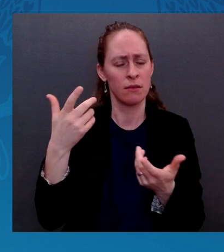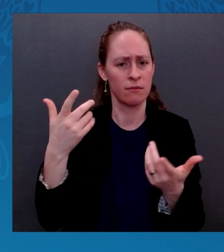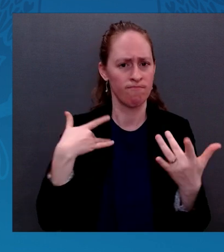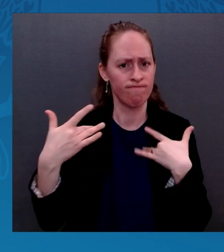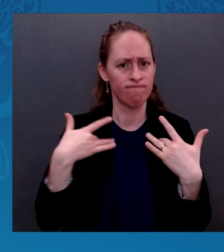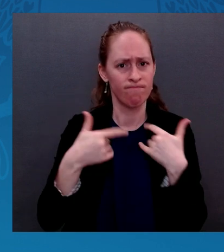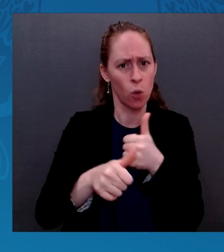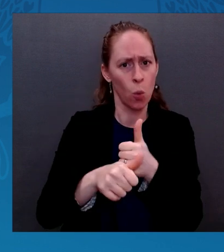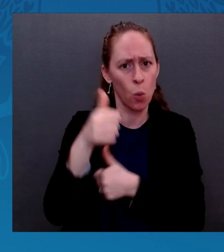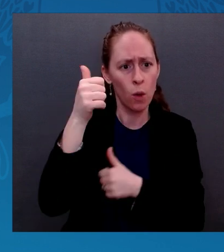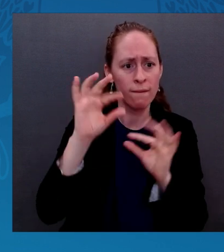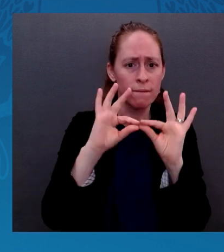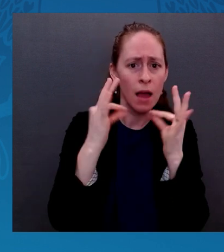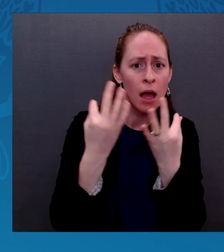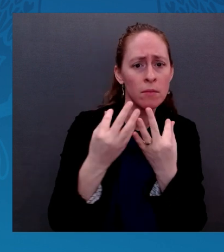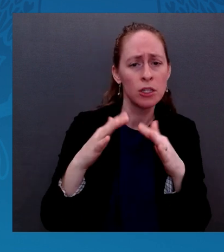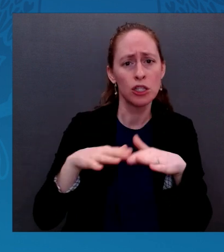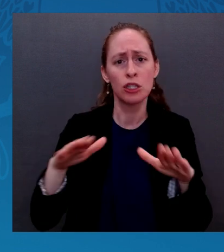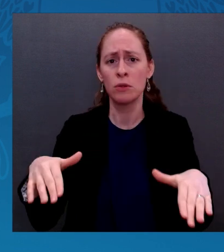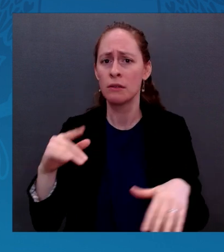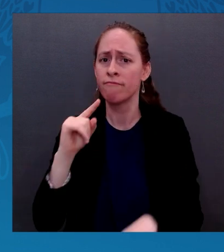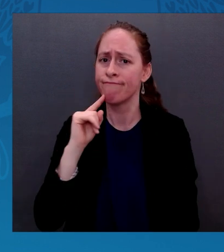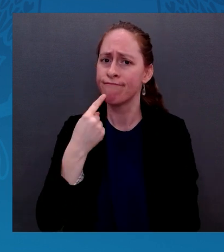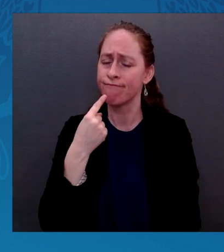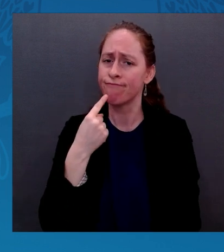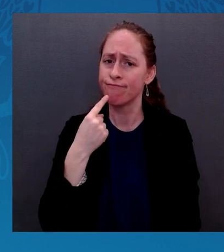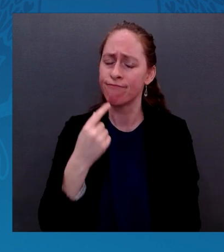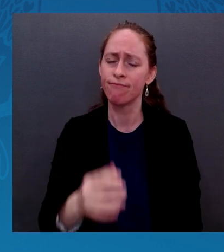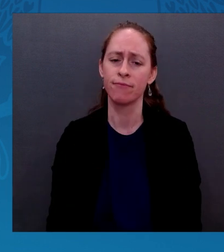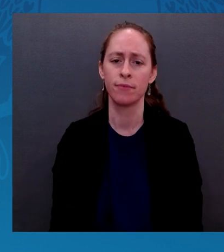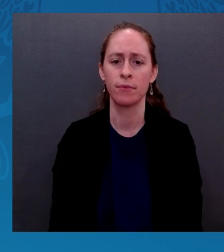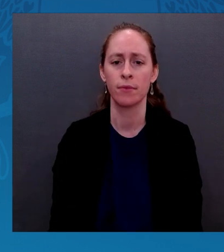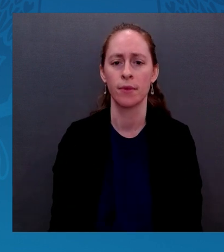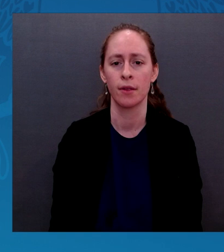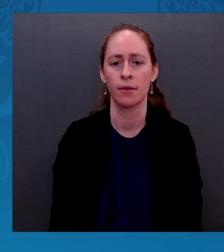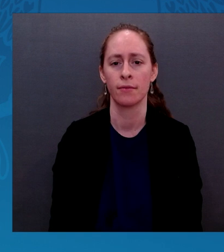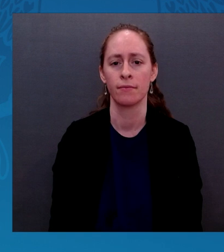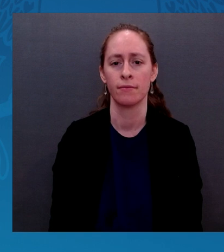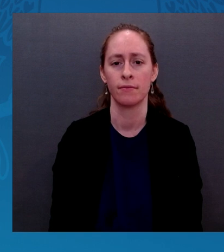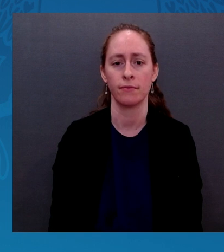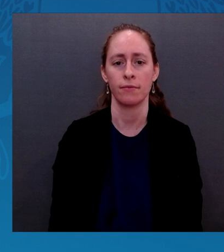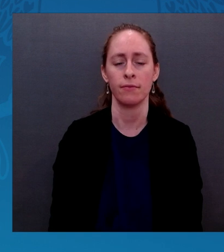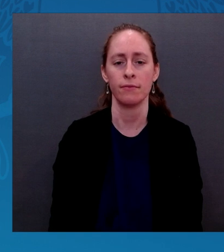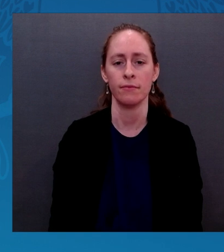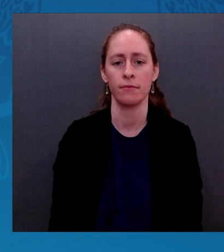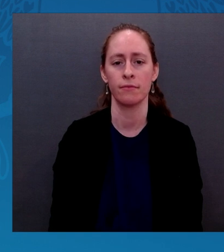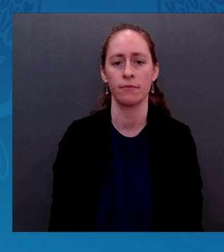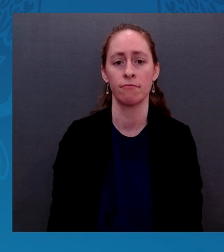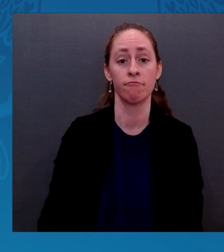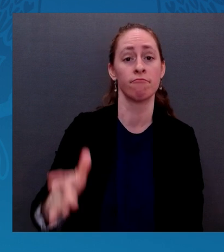a comprehensive statewide legislative strategy in 2019, covering not just the dangers of leaded water,